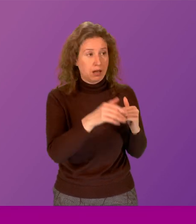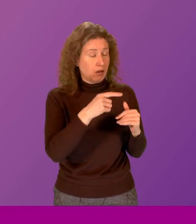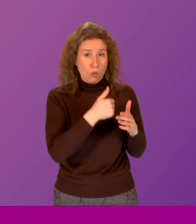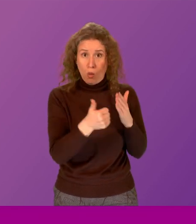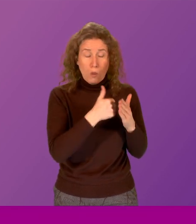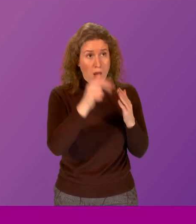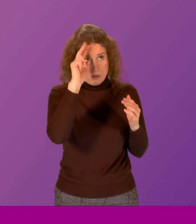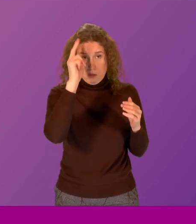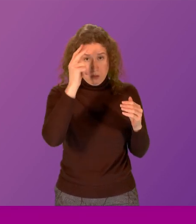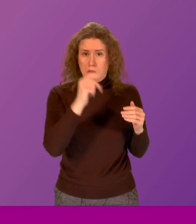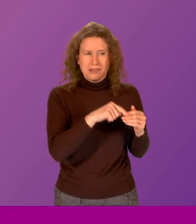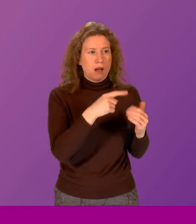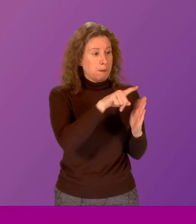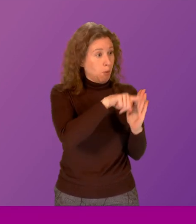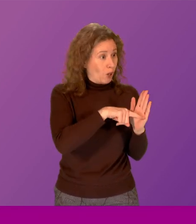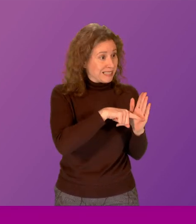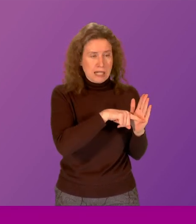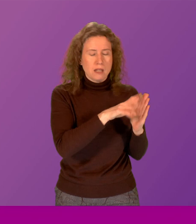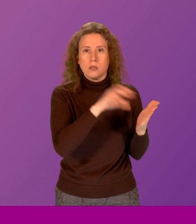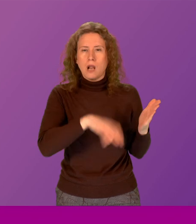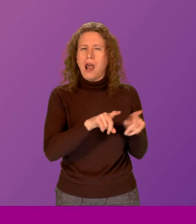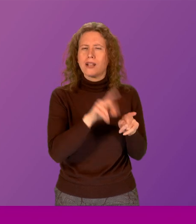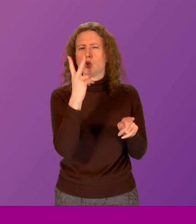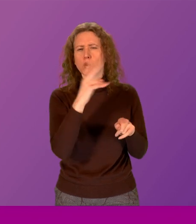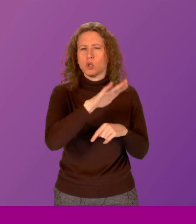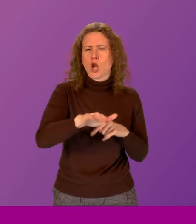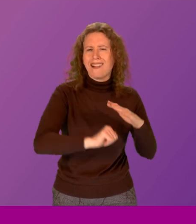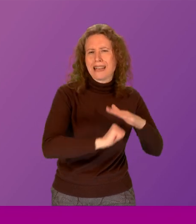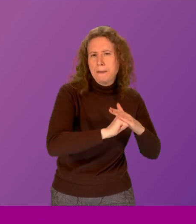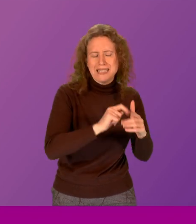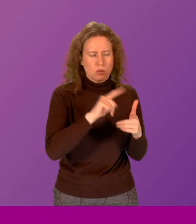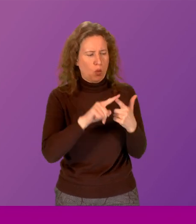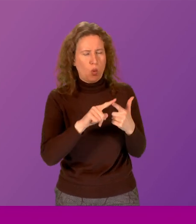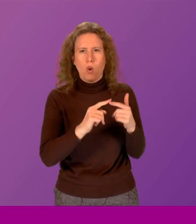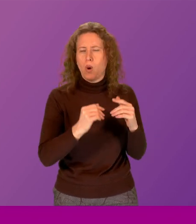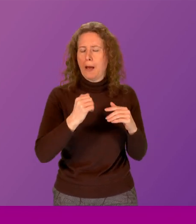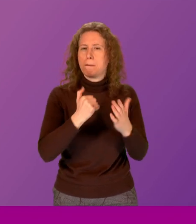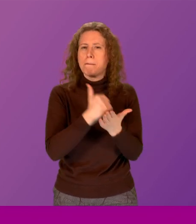and dumping of policies, from the two-child limit to the lifting of the cap on bankers’ bonuses.